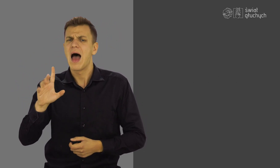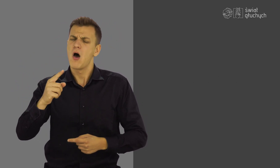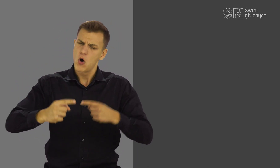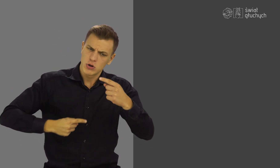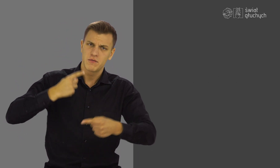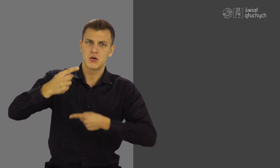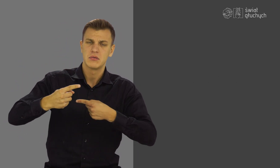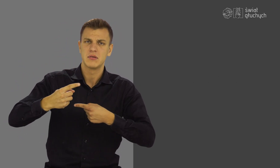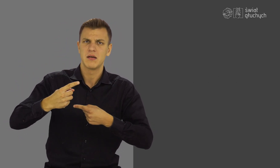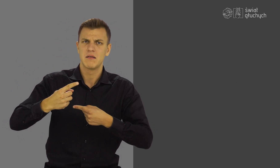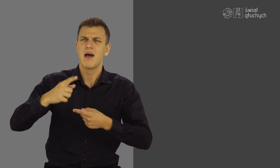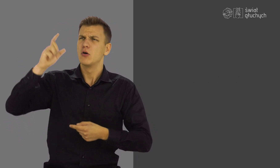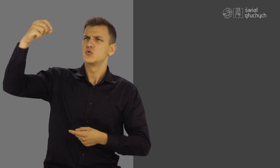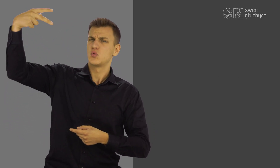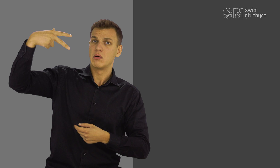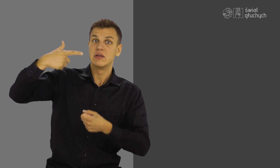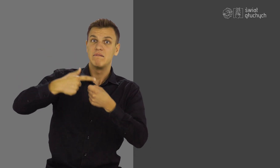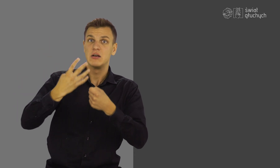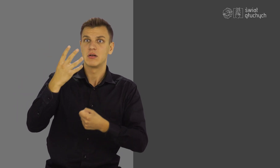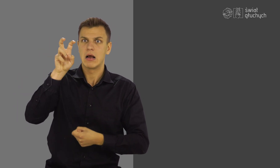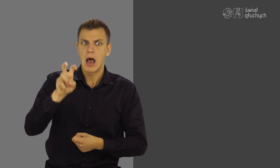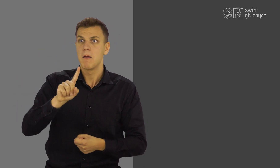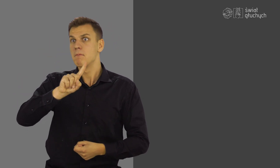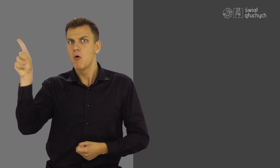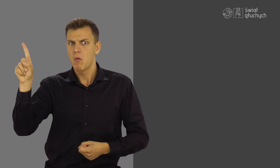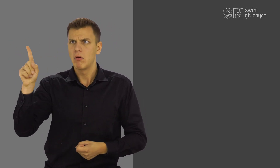the same way we have a "polar night" --